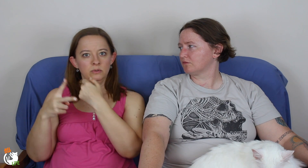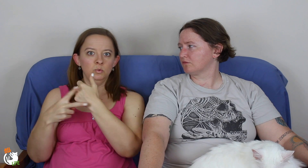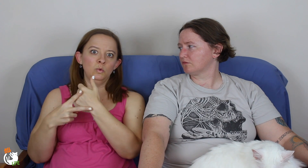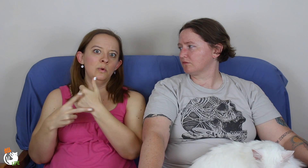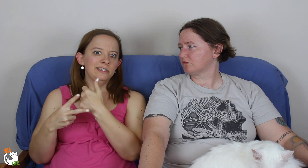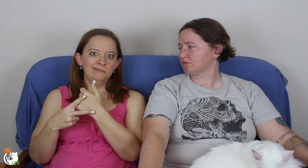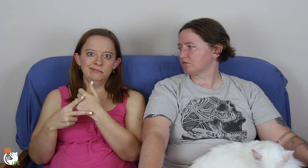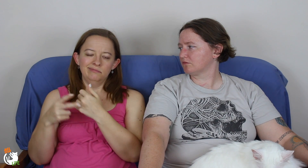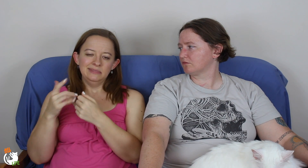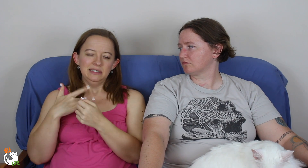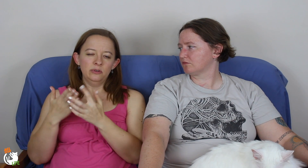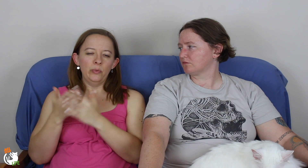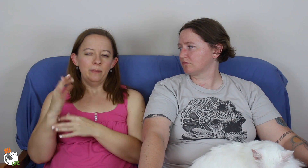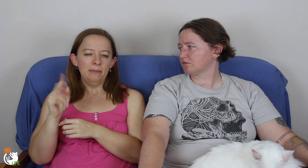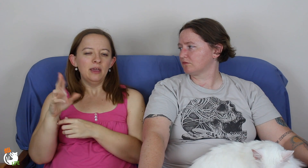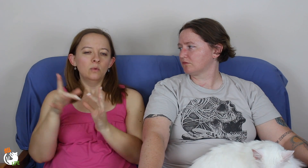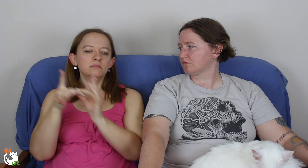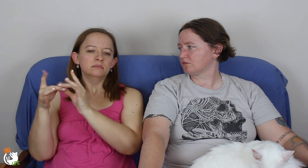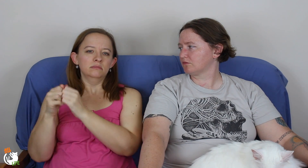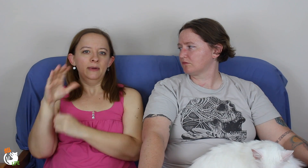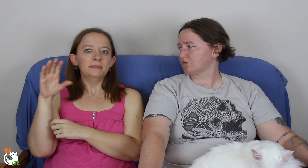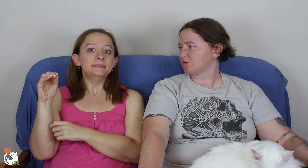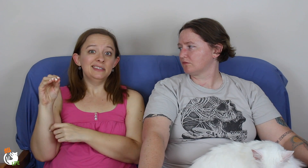well pay for that, storage typically through the bank